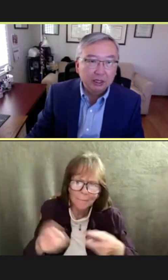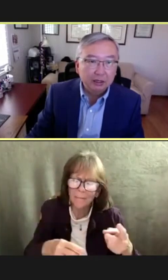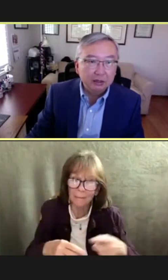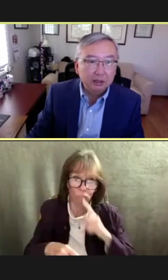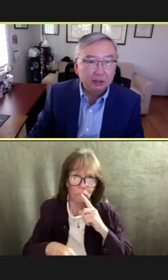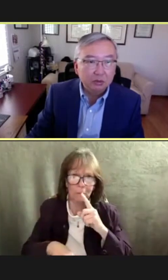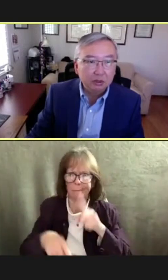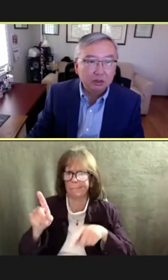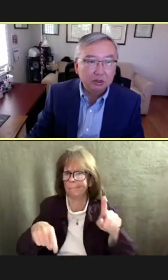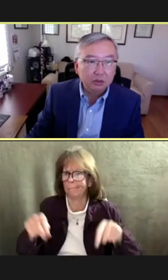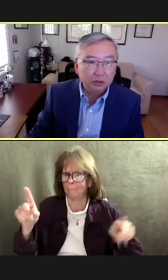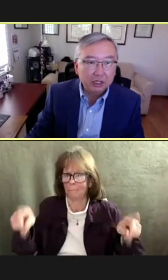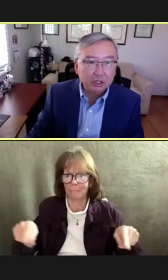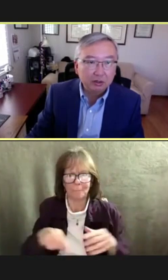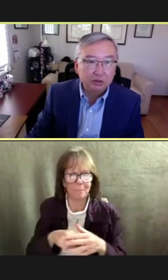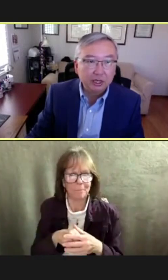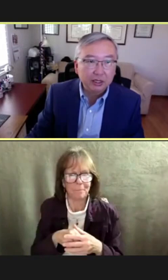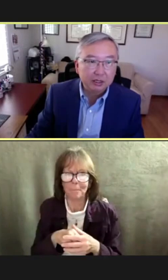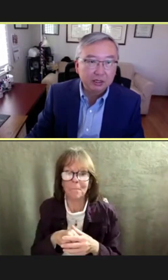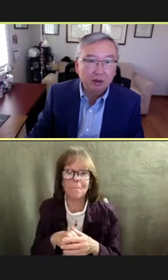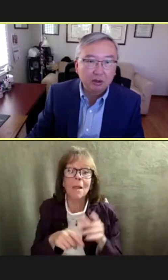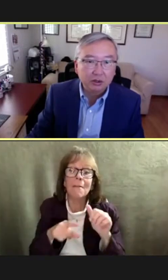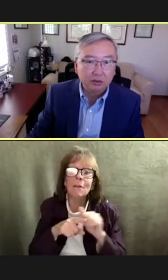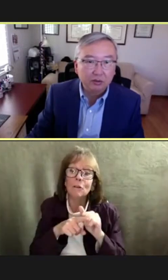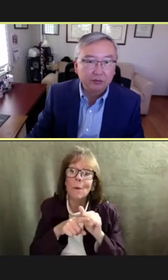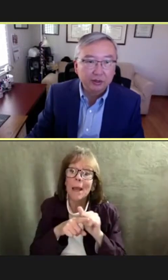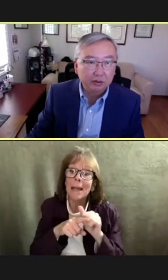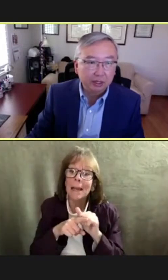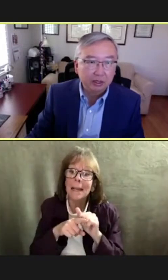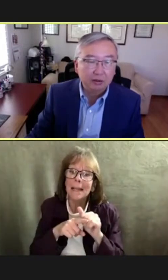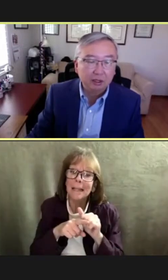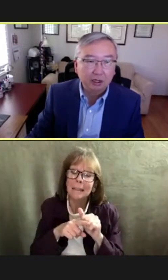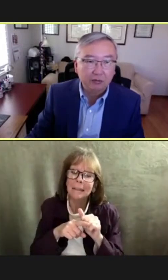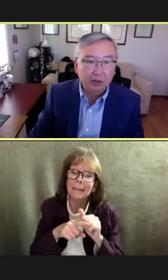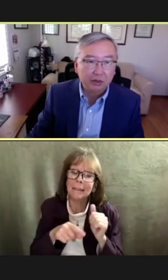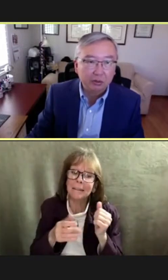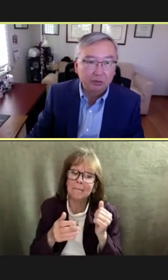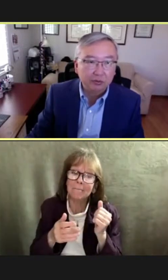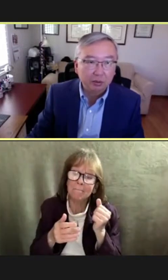And the duration of the training is also very variable from